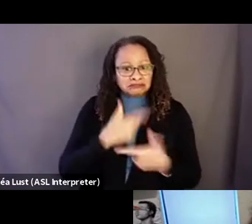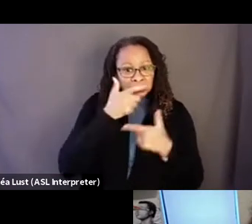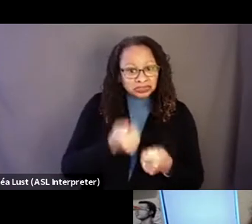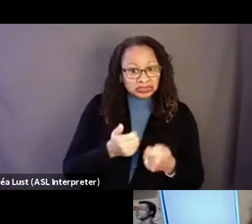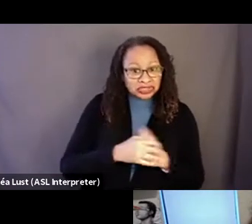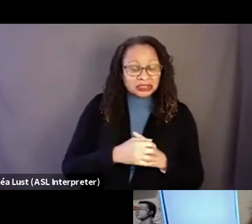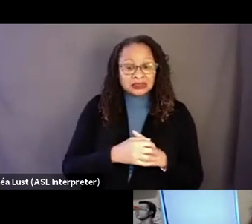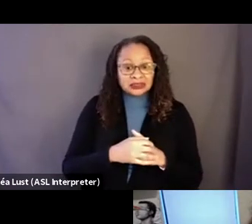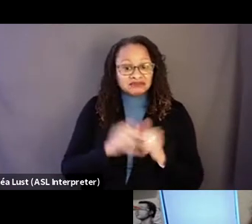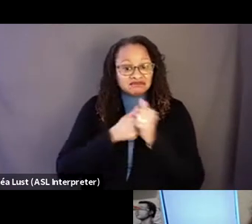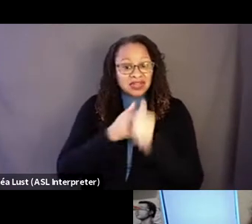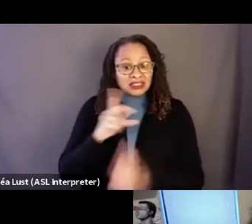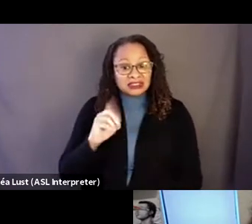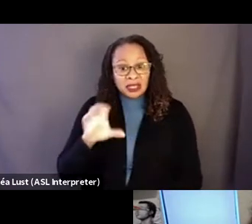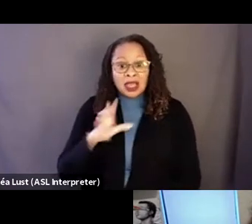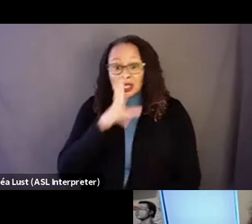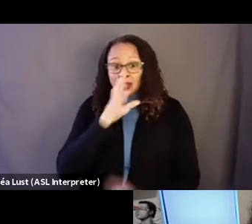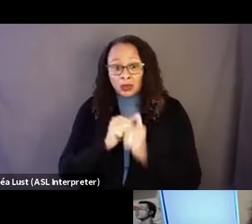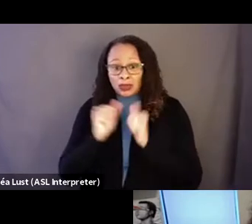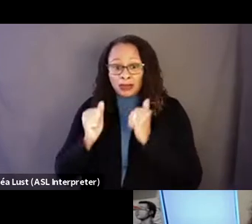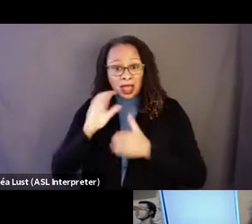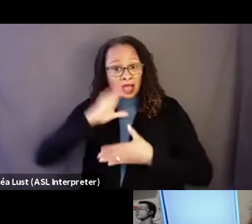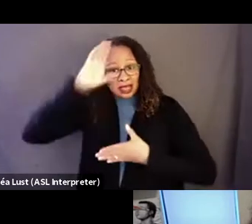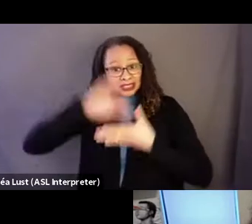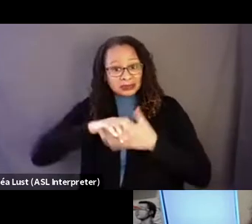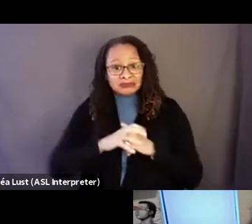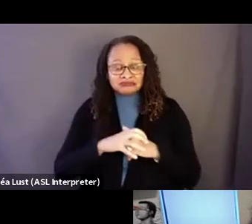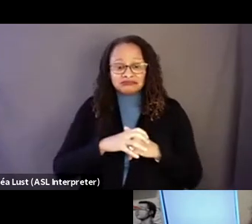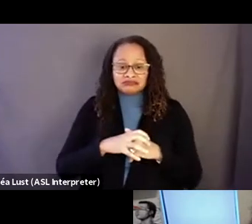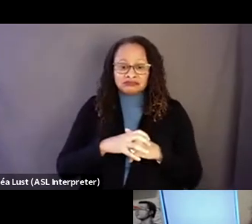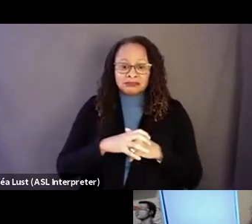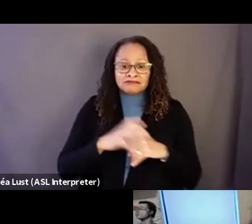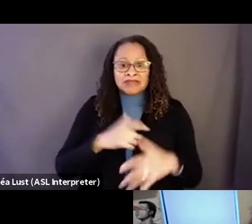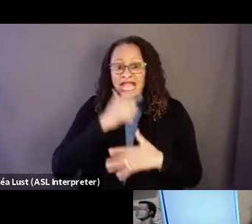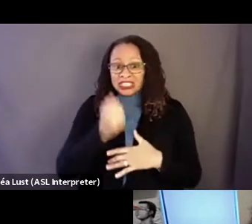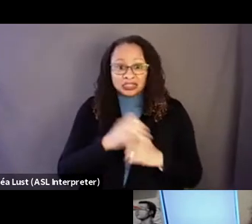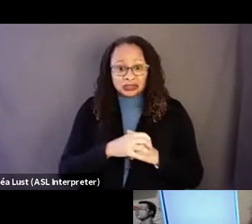And I talked to my husband and got back to her. Of course I was interested when she called me,